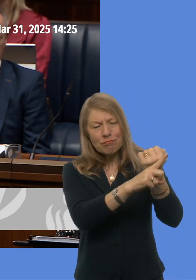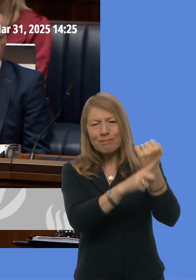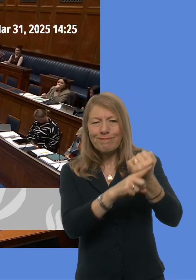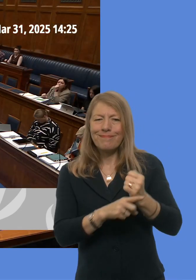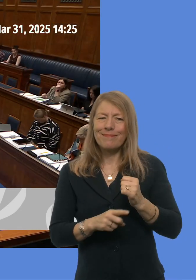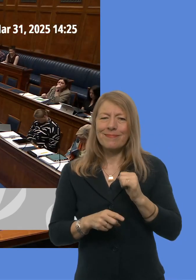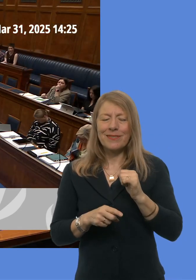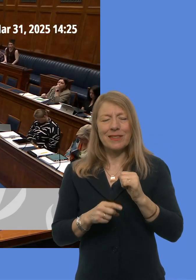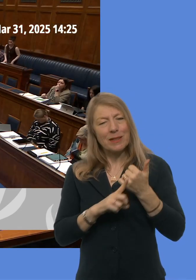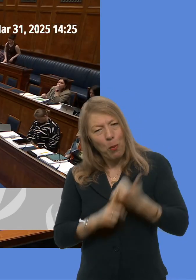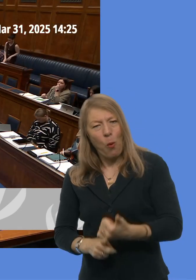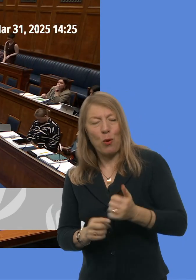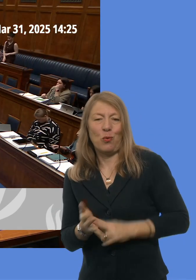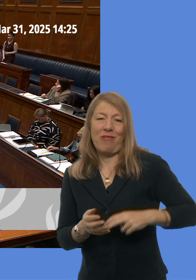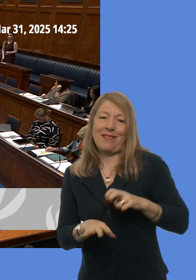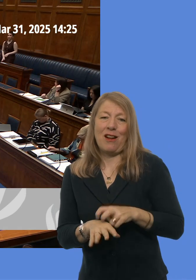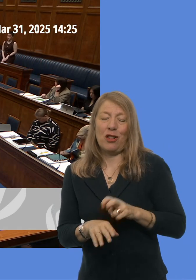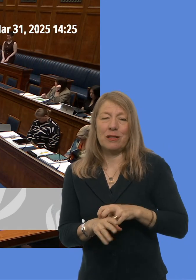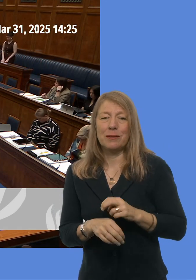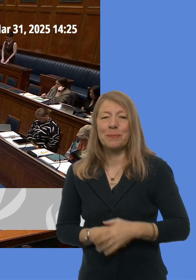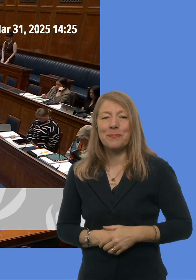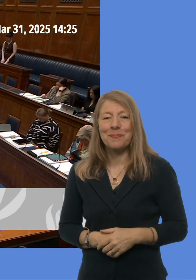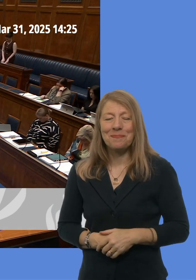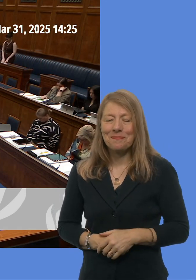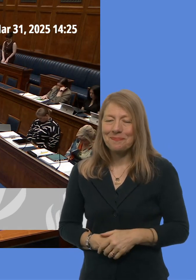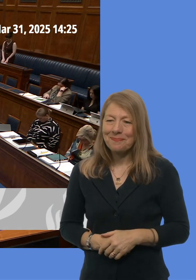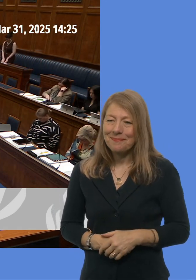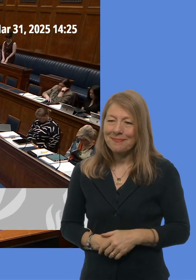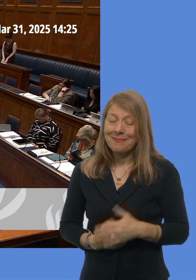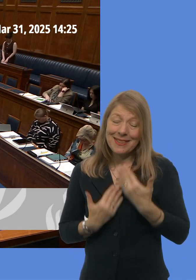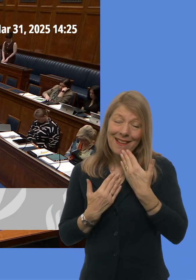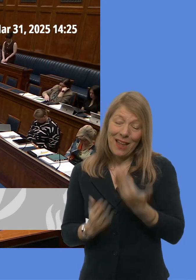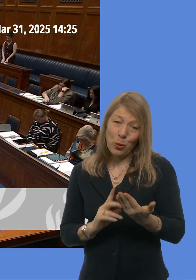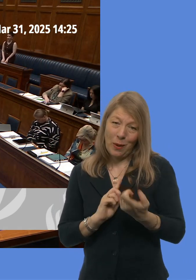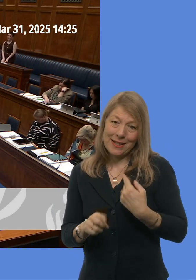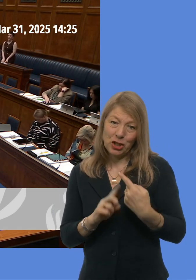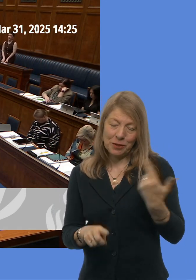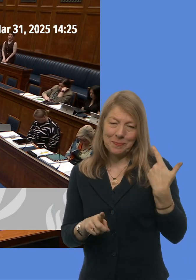I thank you for your answers so far, Deputy First Minister. One of the key issues I hear so